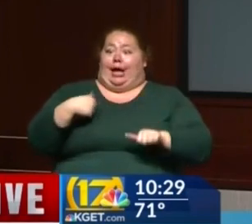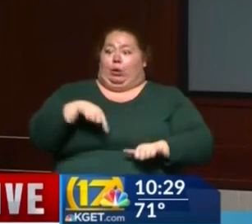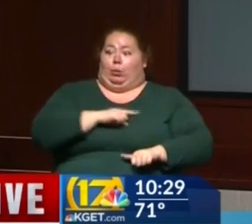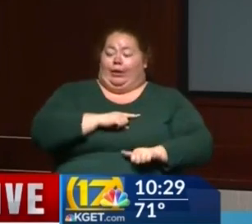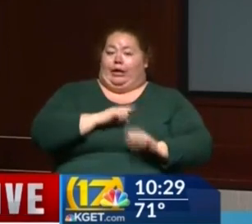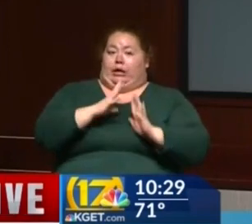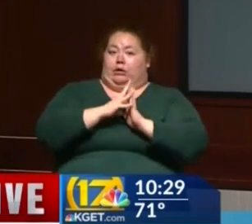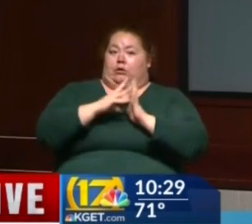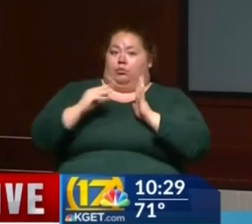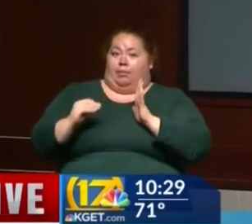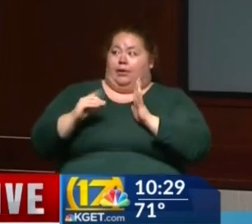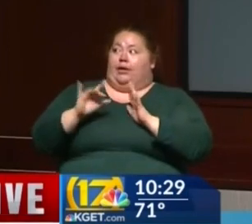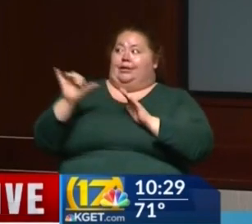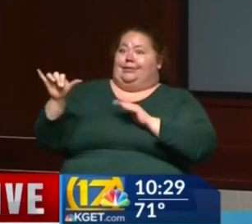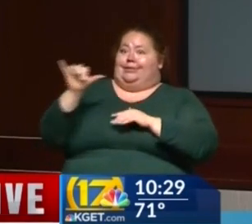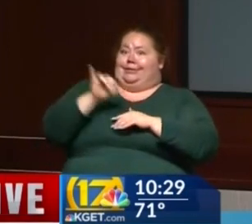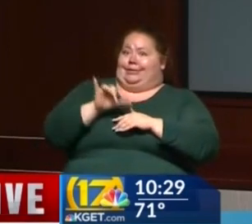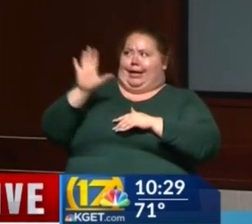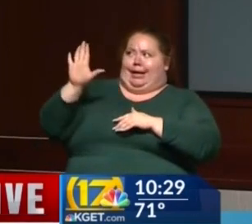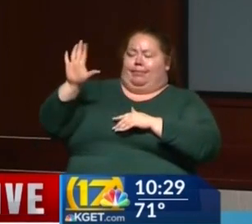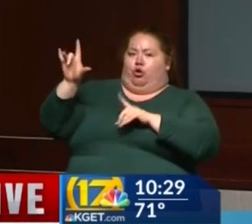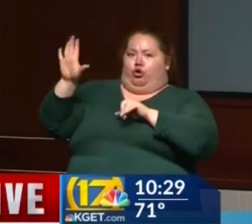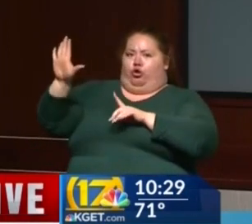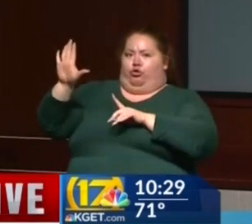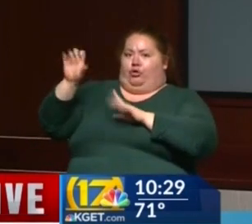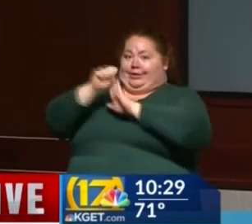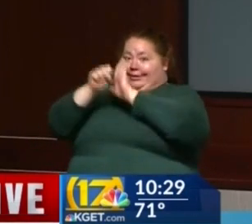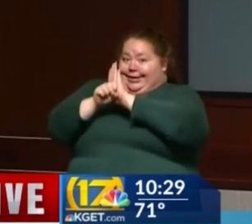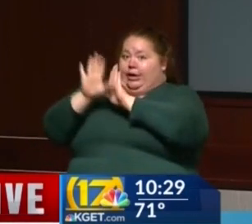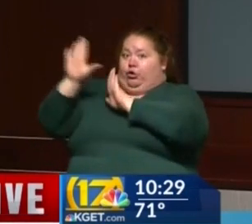PROBLEMS IN THE BEGINNING. I JUST WANT TO MAKE SURE I UNDERSTAND THE QUESTION YOU ARE